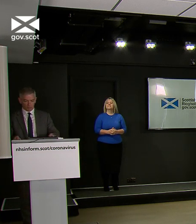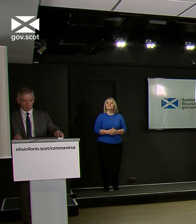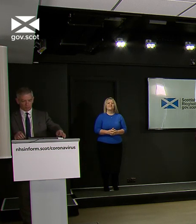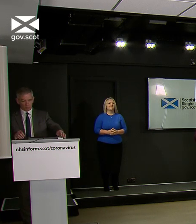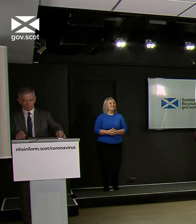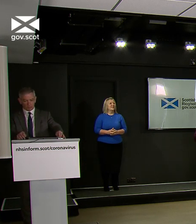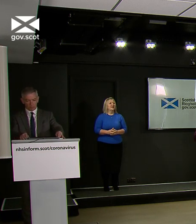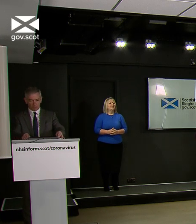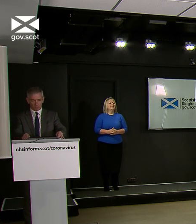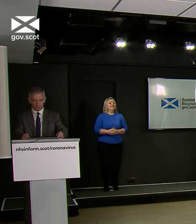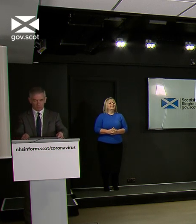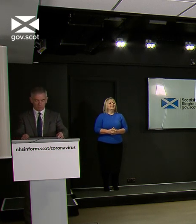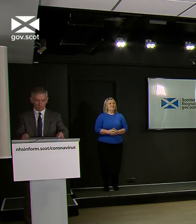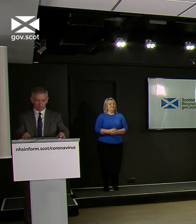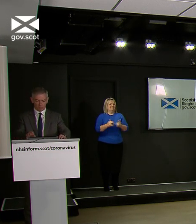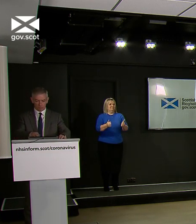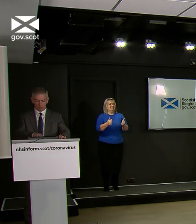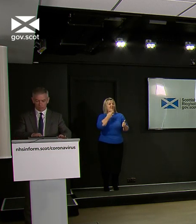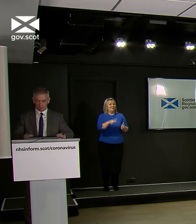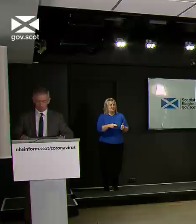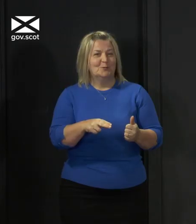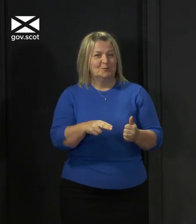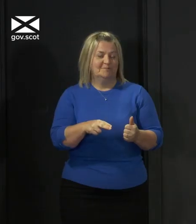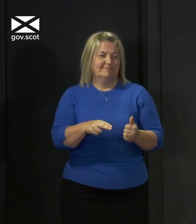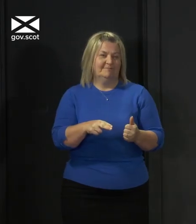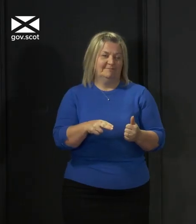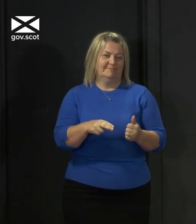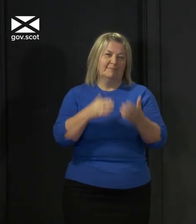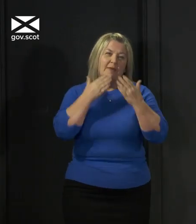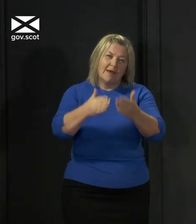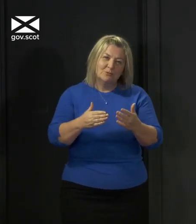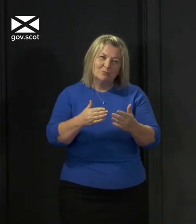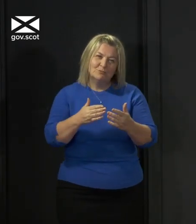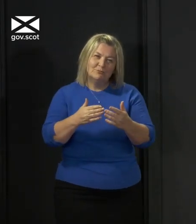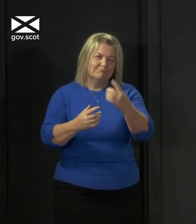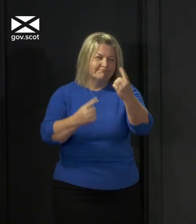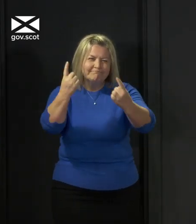good afternoon everybody thank you once again to all of you for joining us for